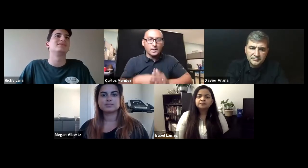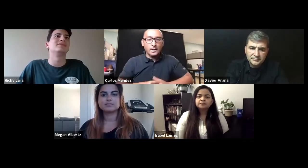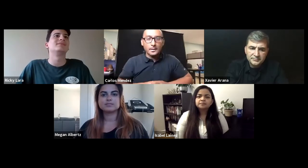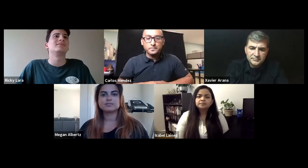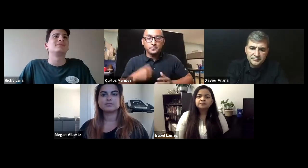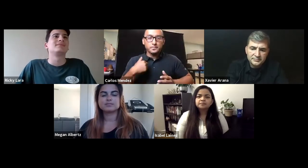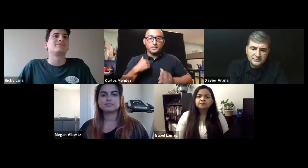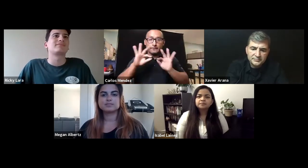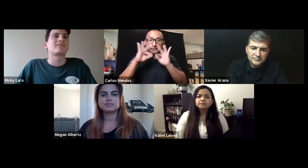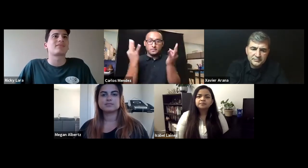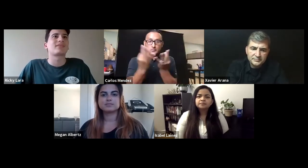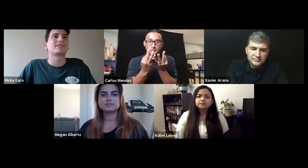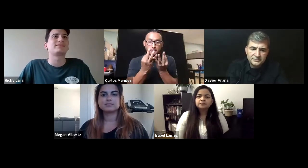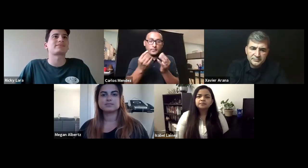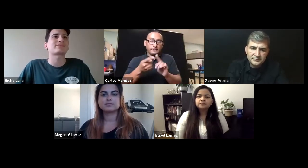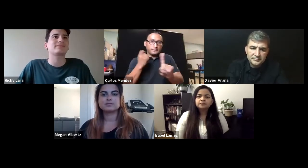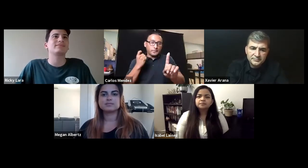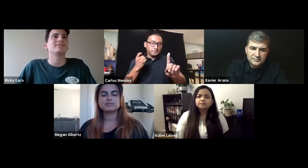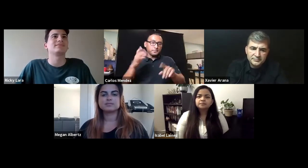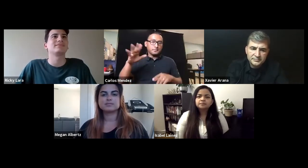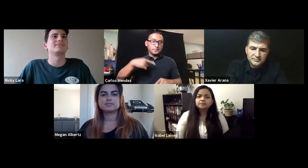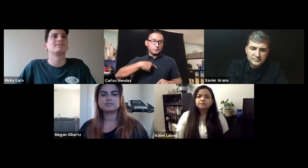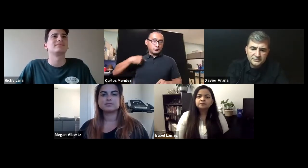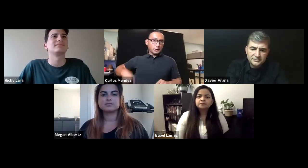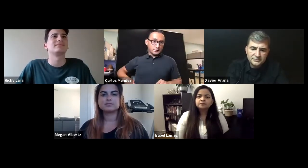I'm just gonna give you a little bit of my background.